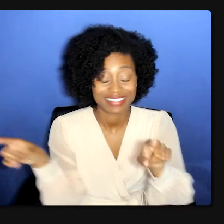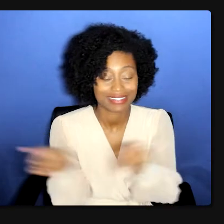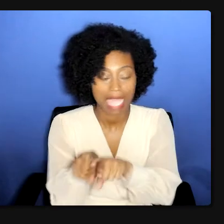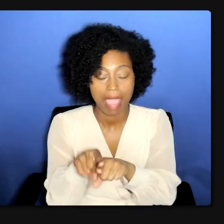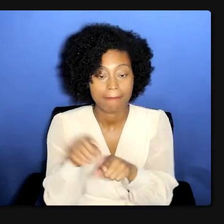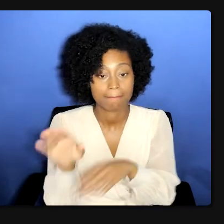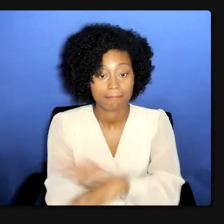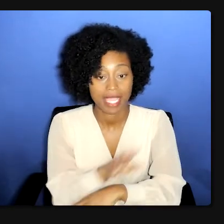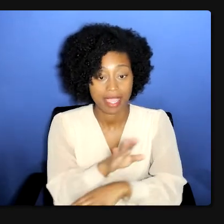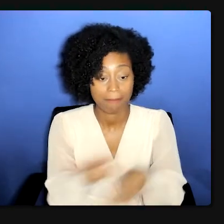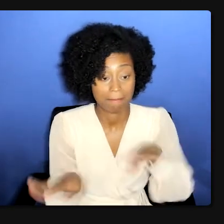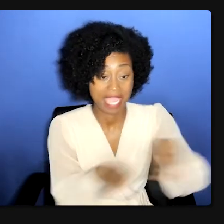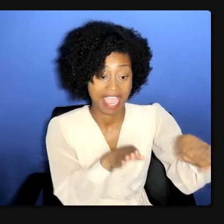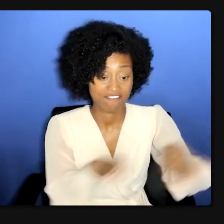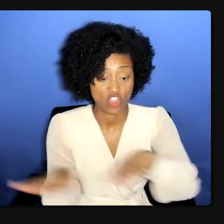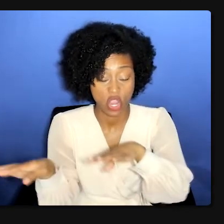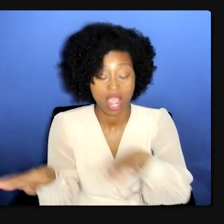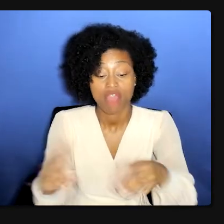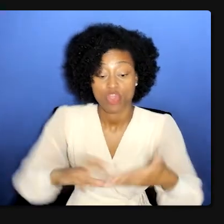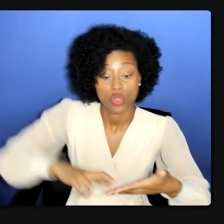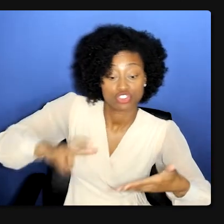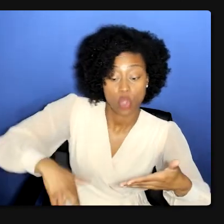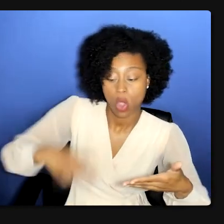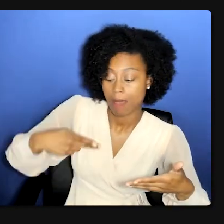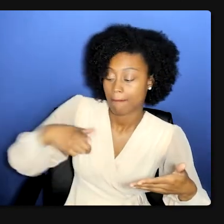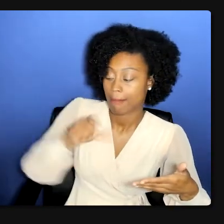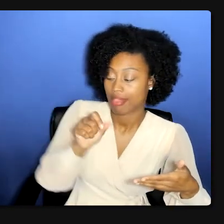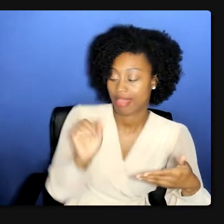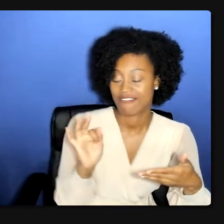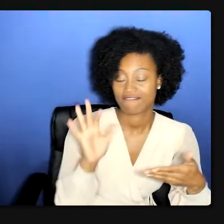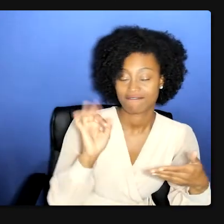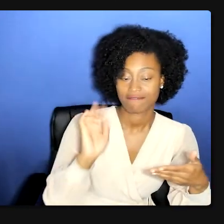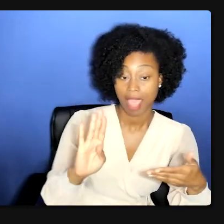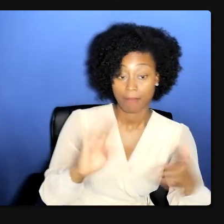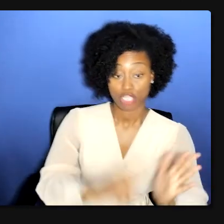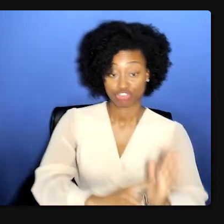And the results that the PlayFab portal showed us were inconclusive.